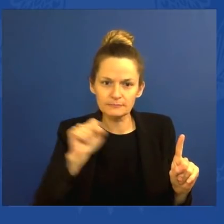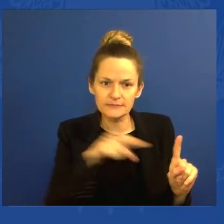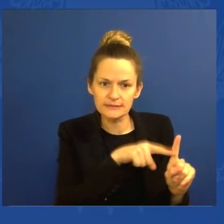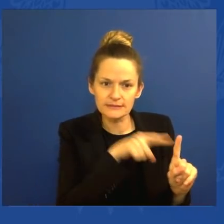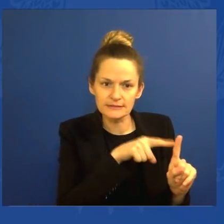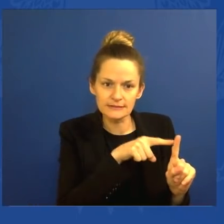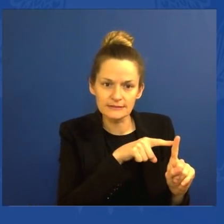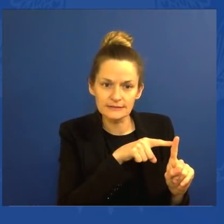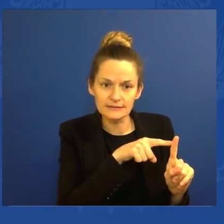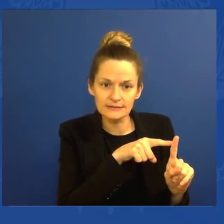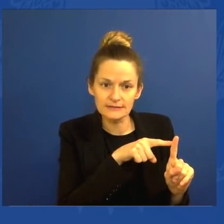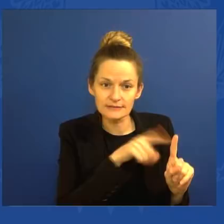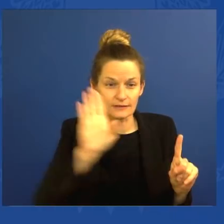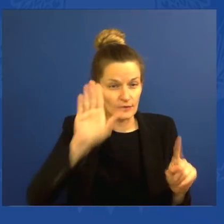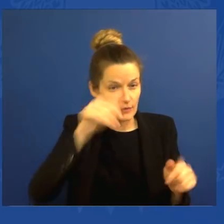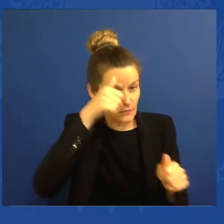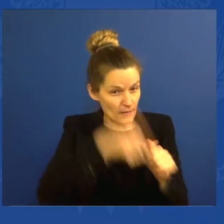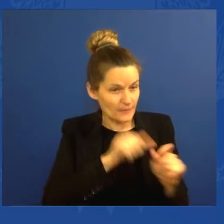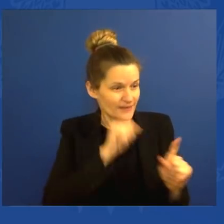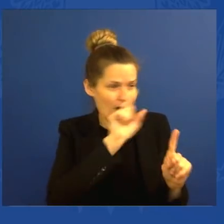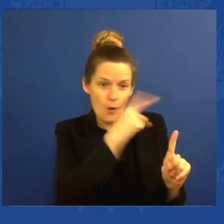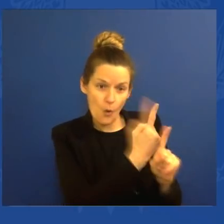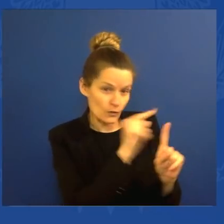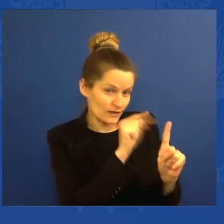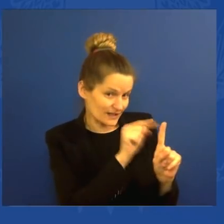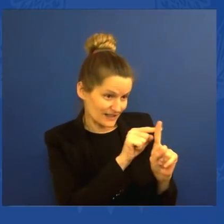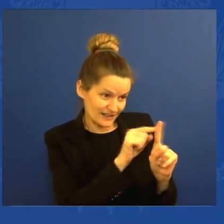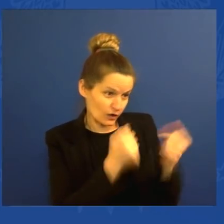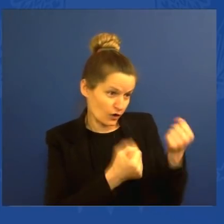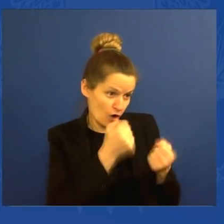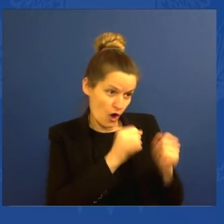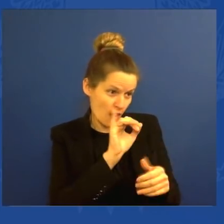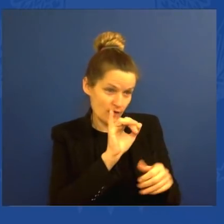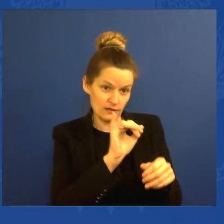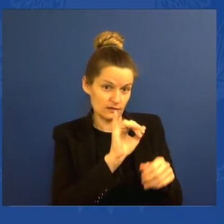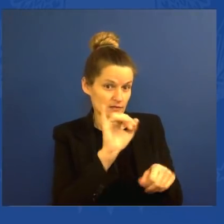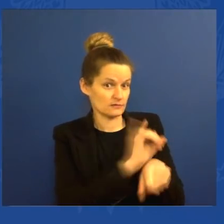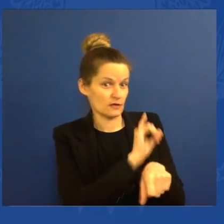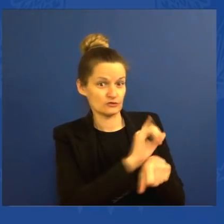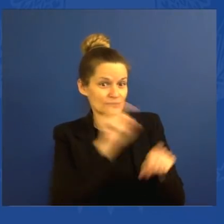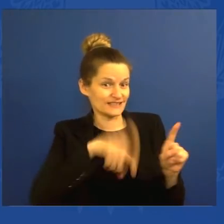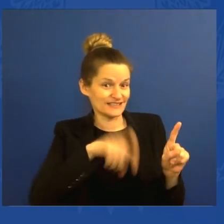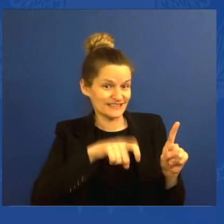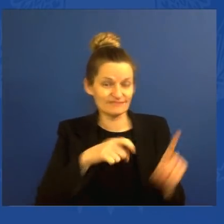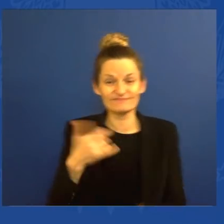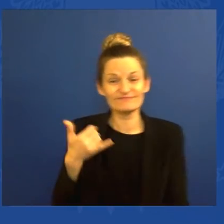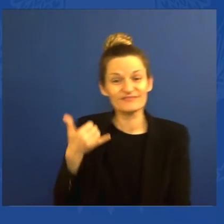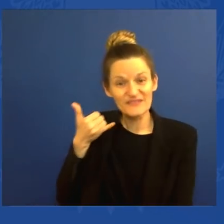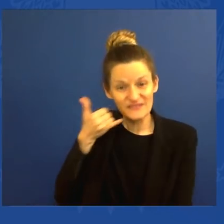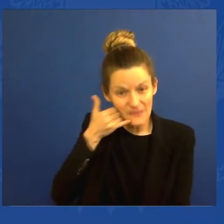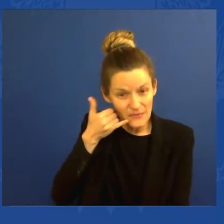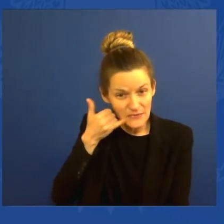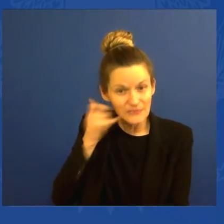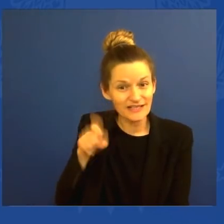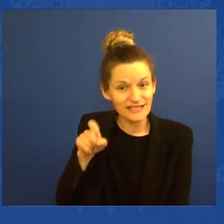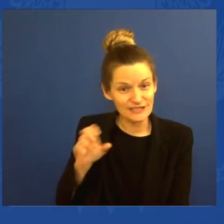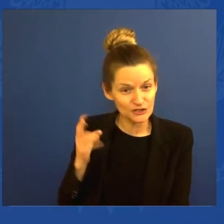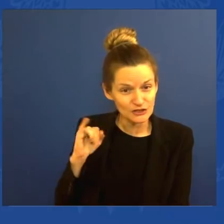It is the smartphones, as you said, Mr. President. You know, chip shortages have impacted more than 575,000 American jobs.